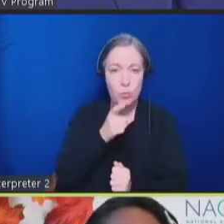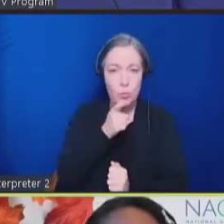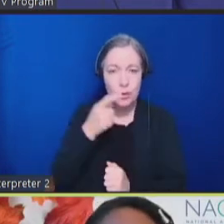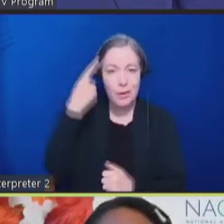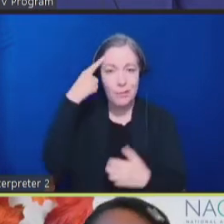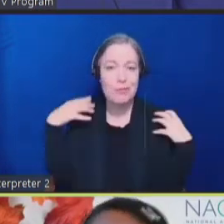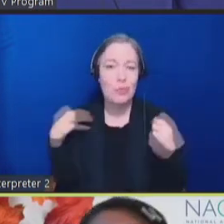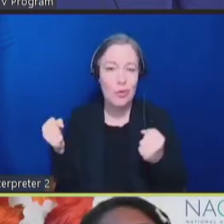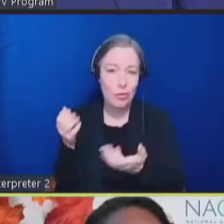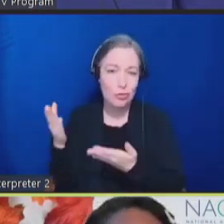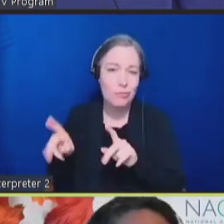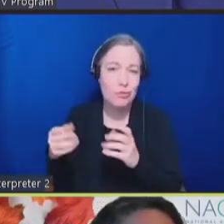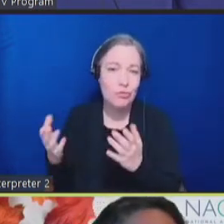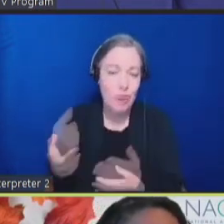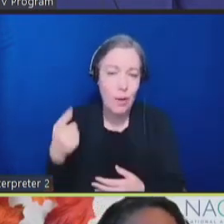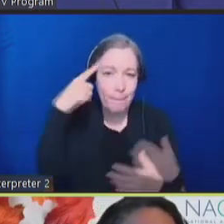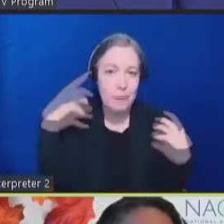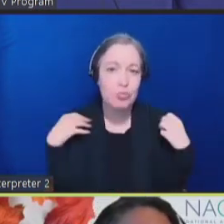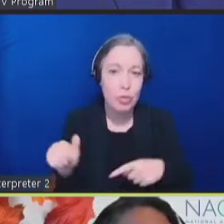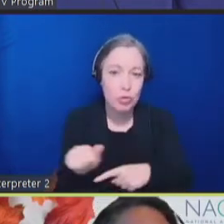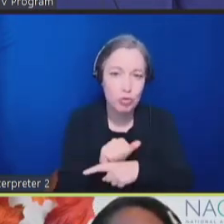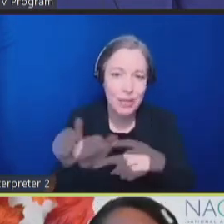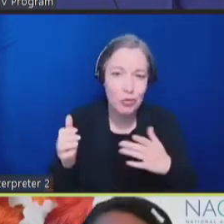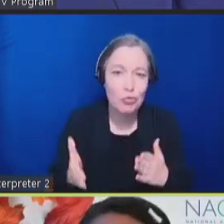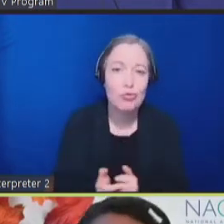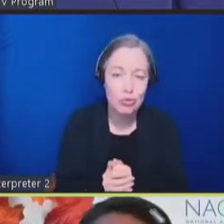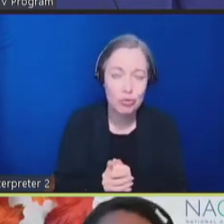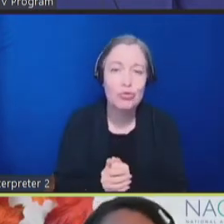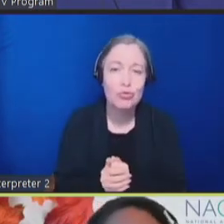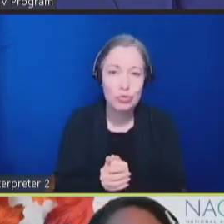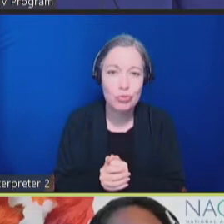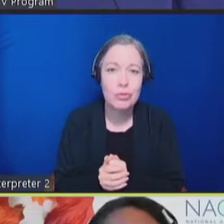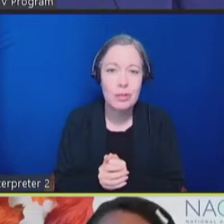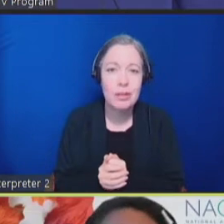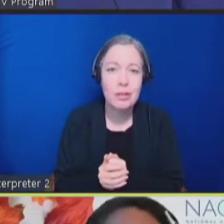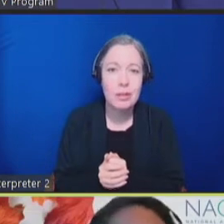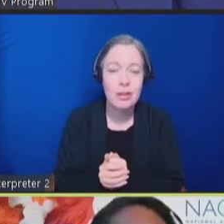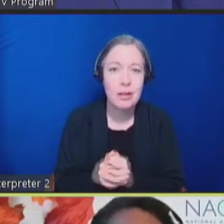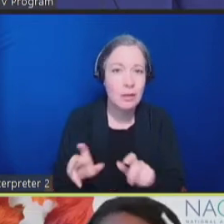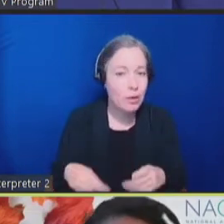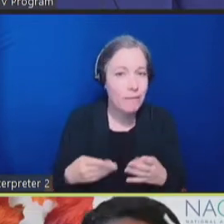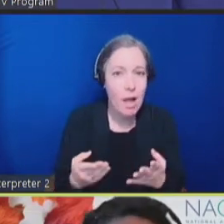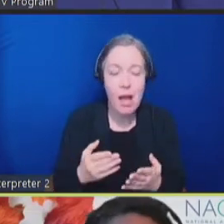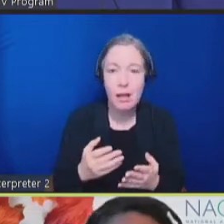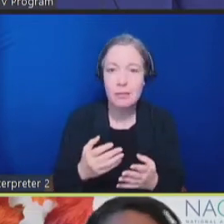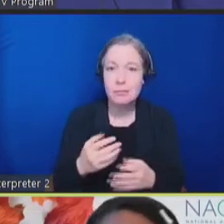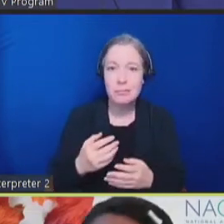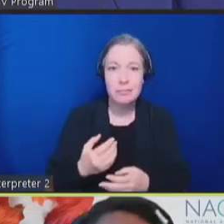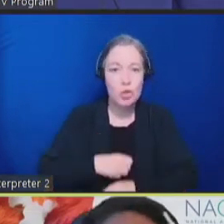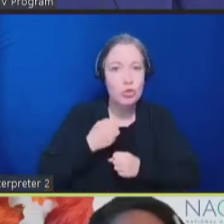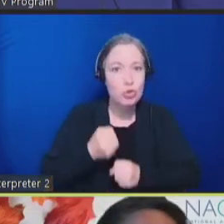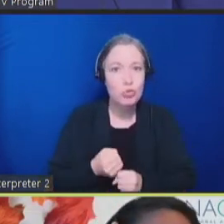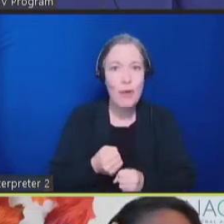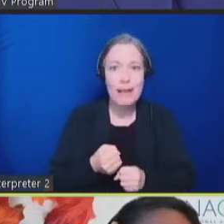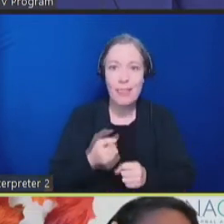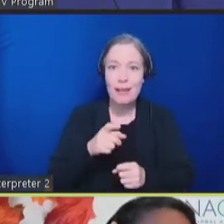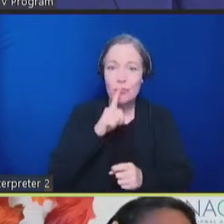mental health trainers to provide and strengthen self-care for community health workers.